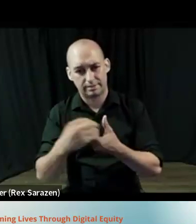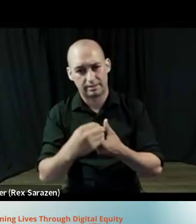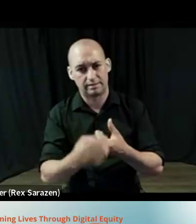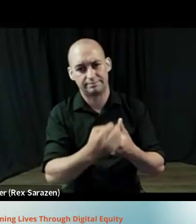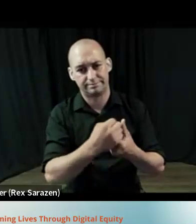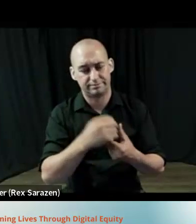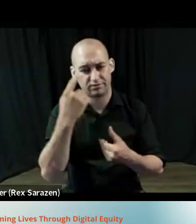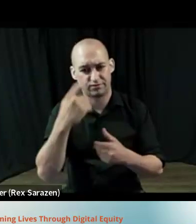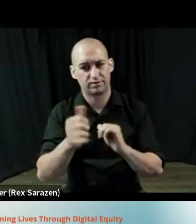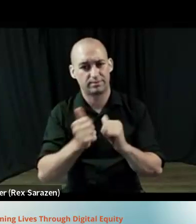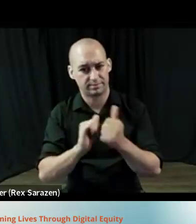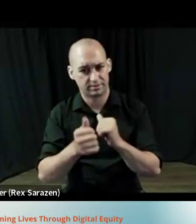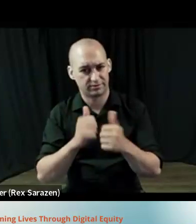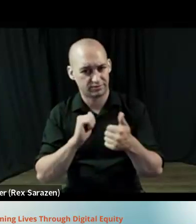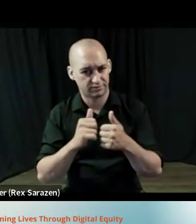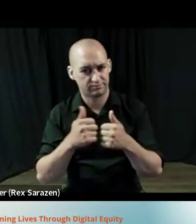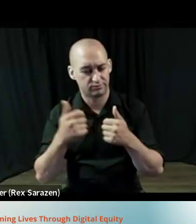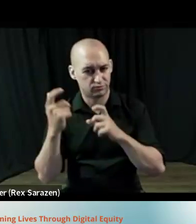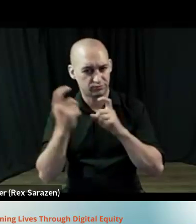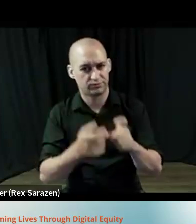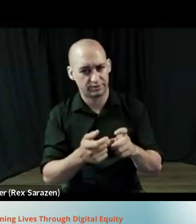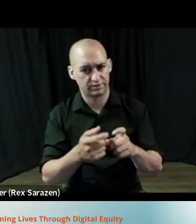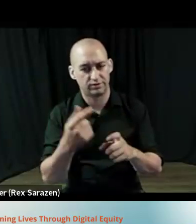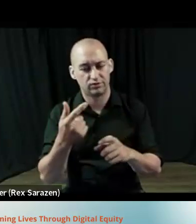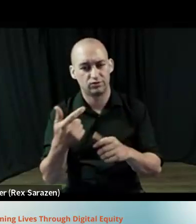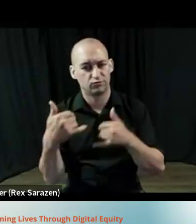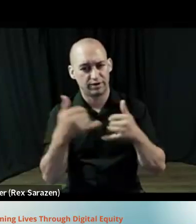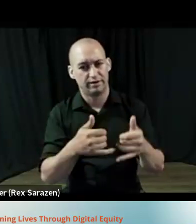at the Federal level but more specifically, within California. There are loads of people